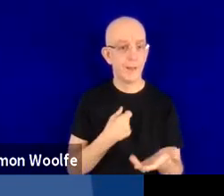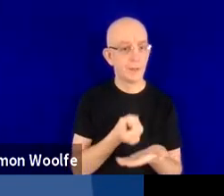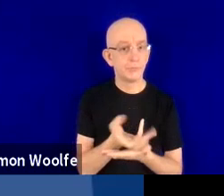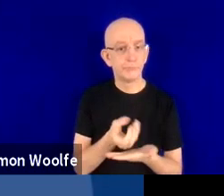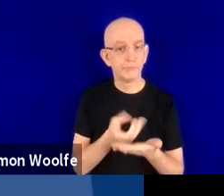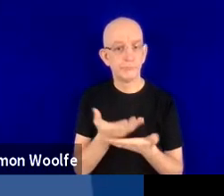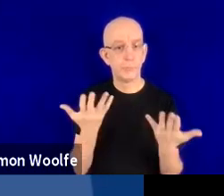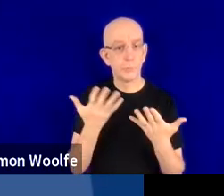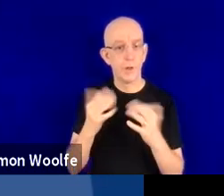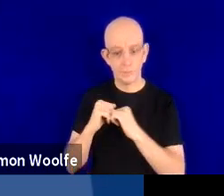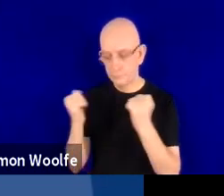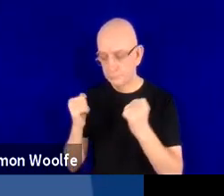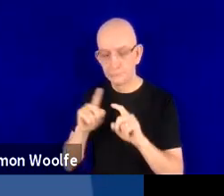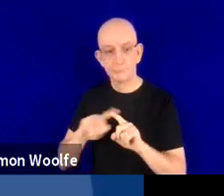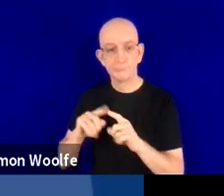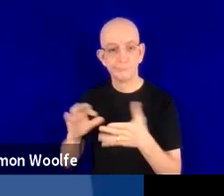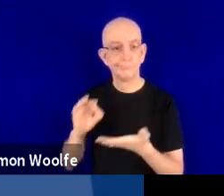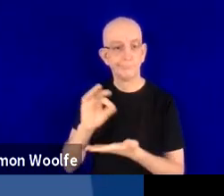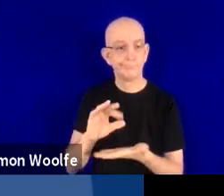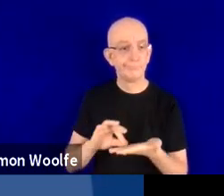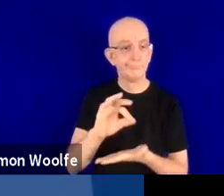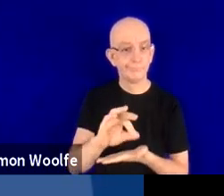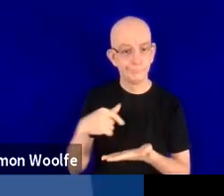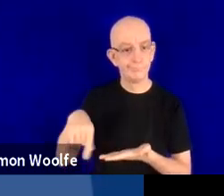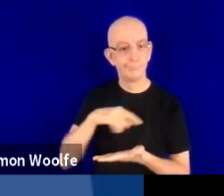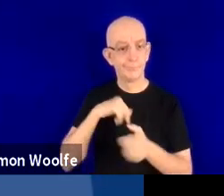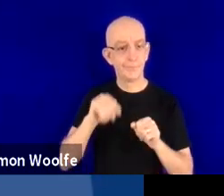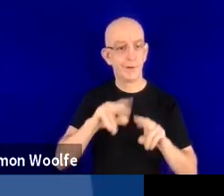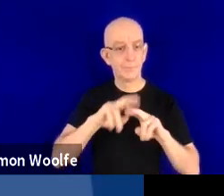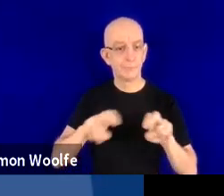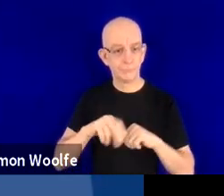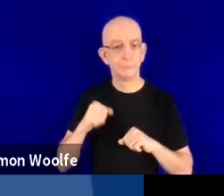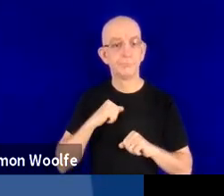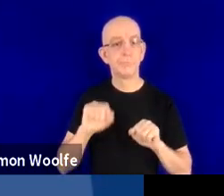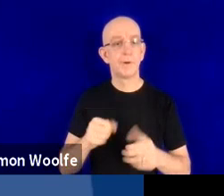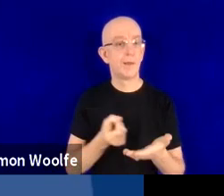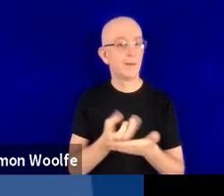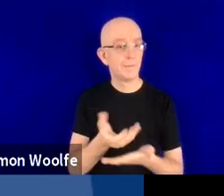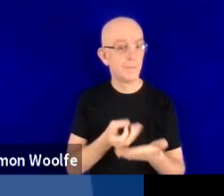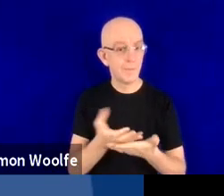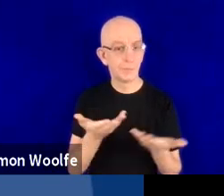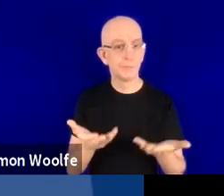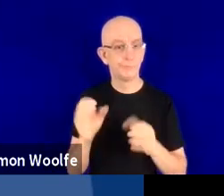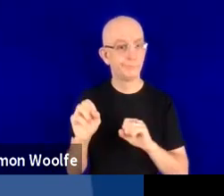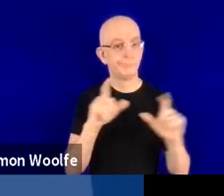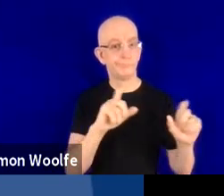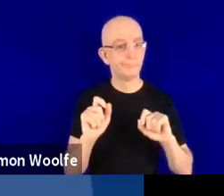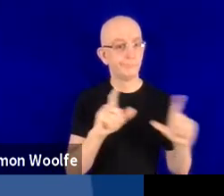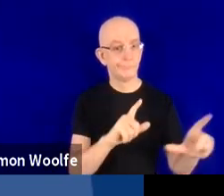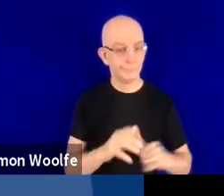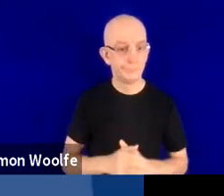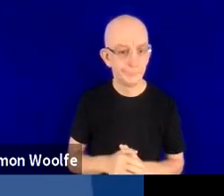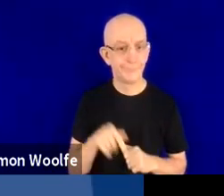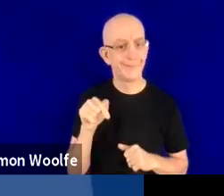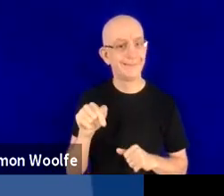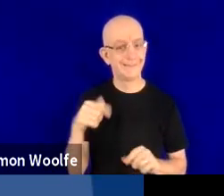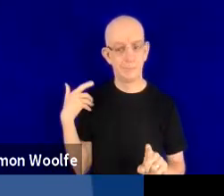has also, I think, being quite an interesting process and at least for myself, quite an interesting kind of learning experience in terms of the extent to which